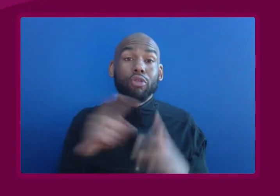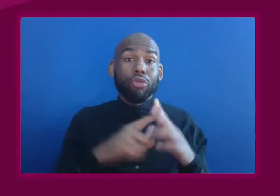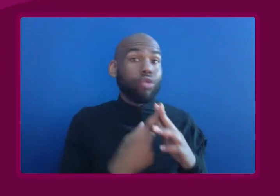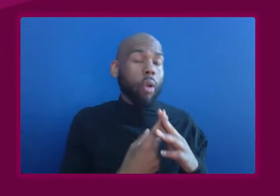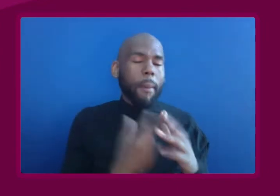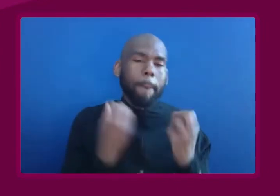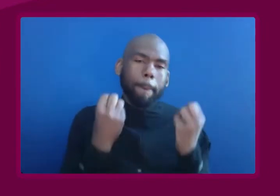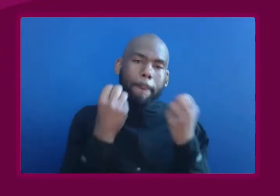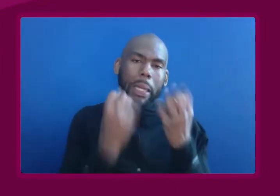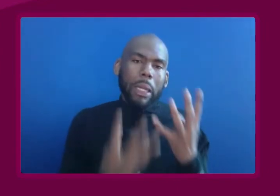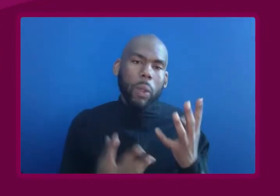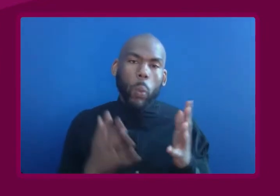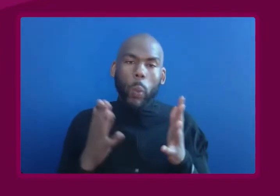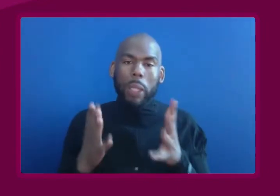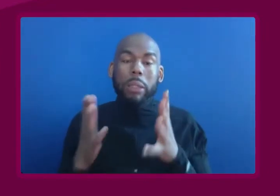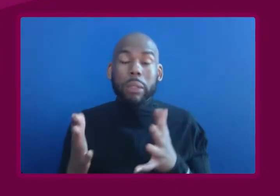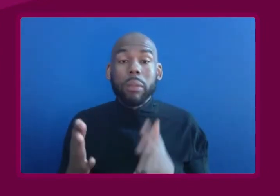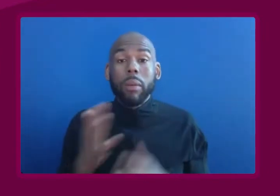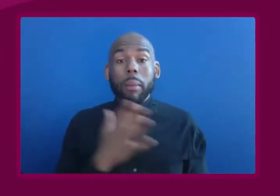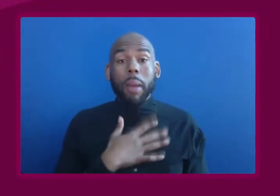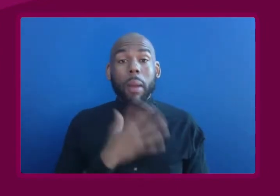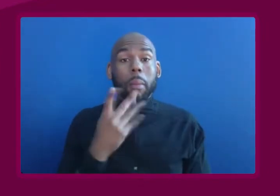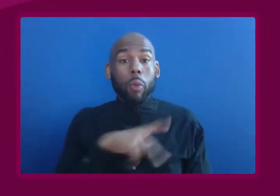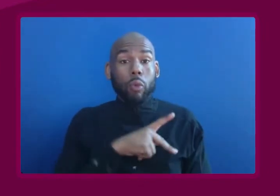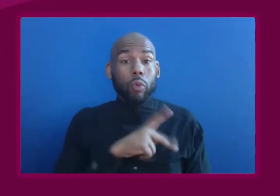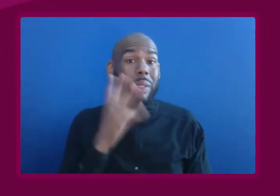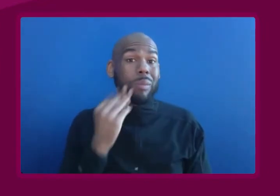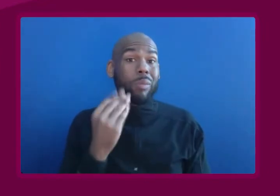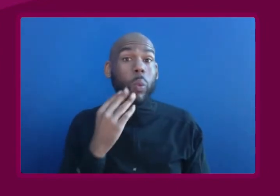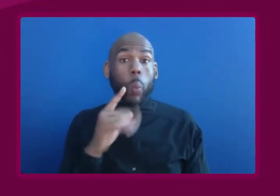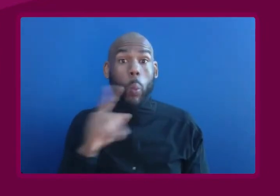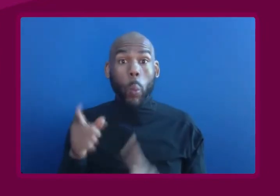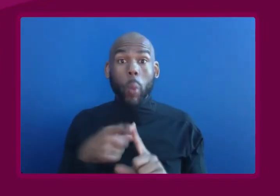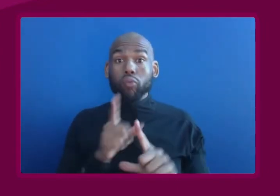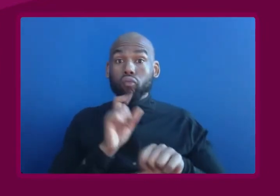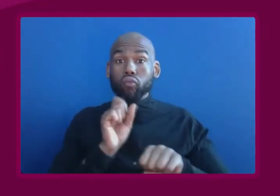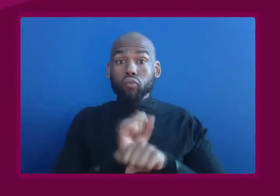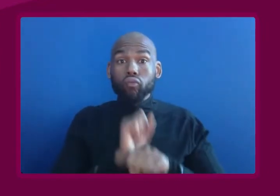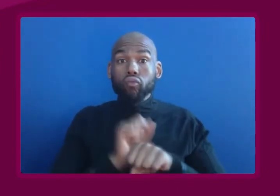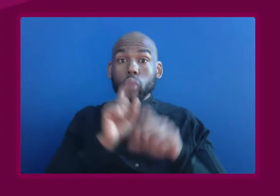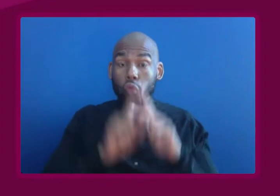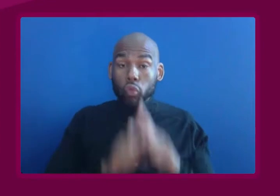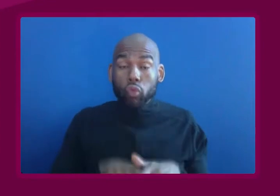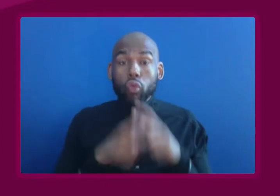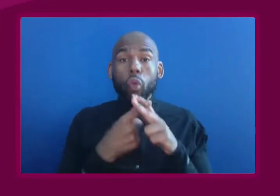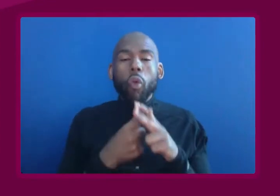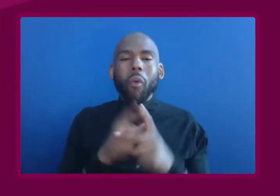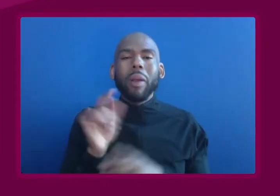I would say from personal experience, once you do start, it's almost like a snowball